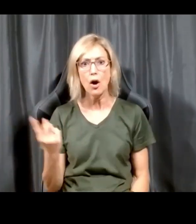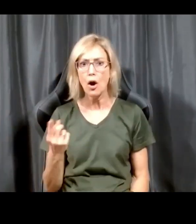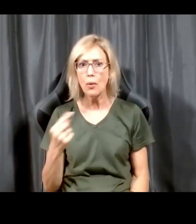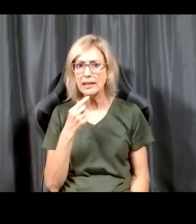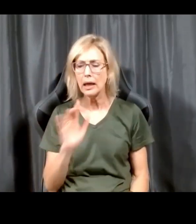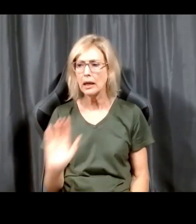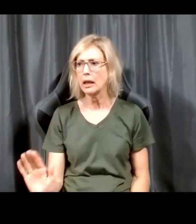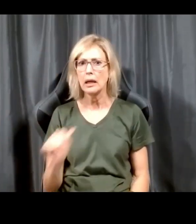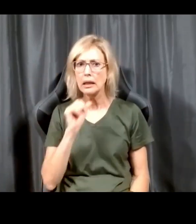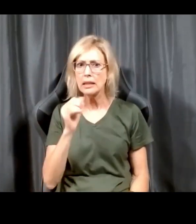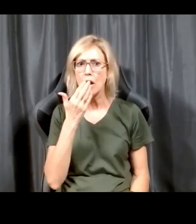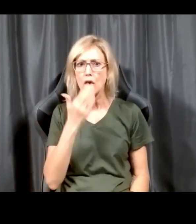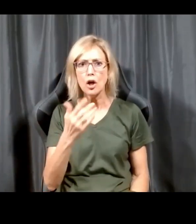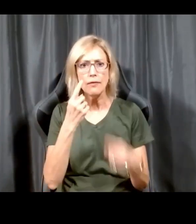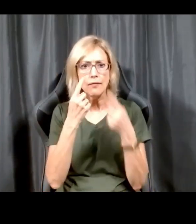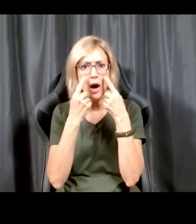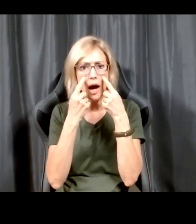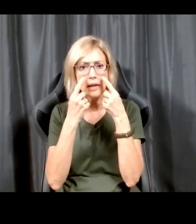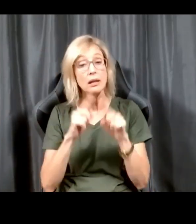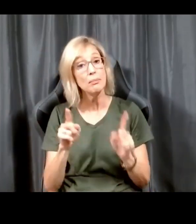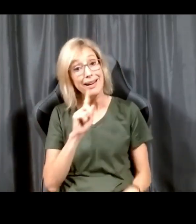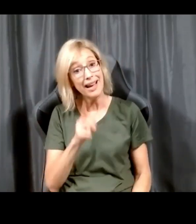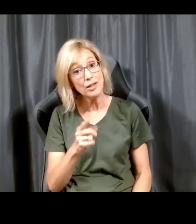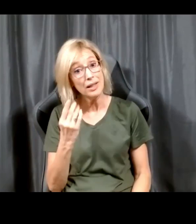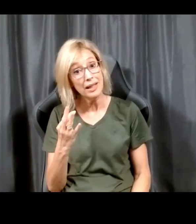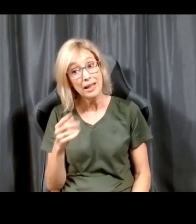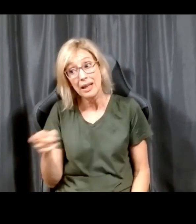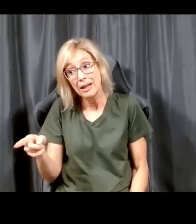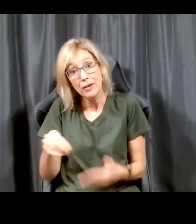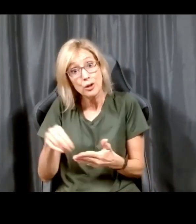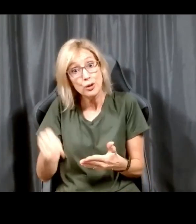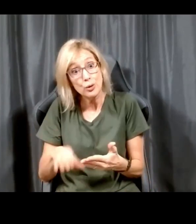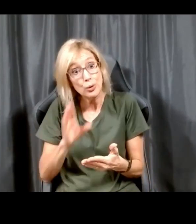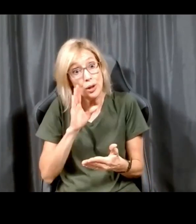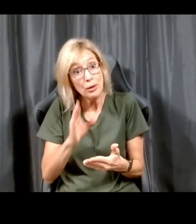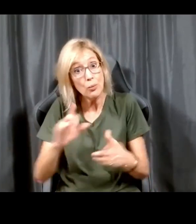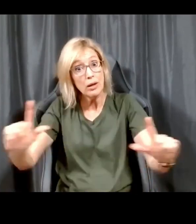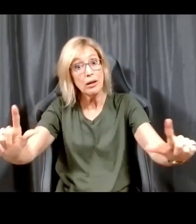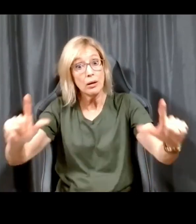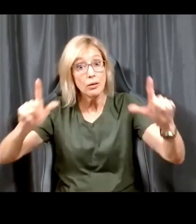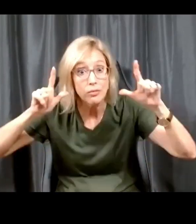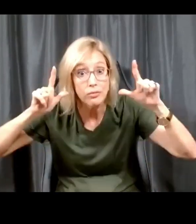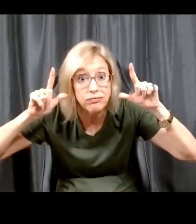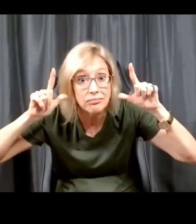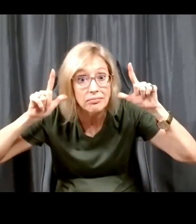for the eyes. When actually, if that's how a student going to be able to see things, just let the student be.